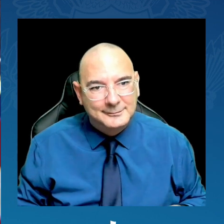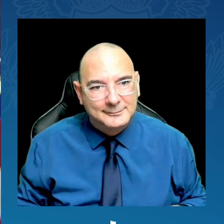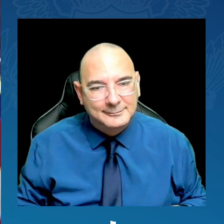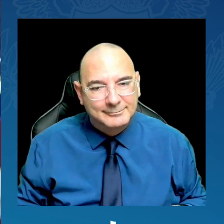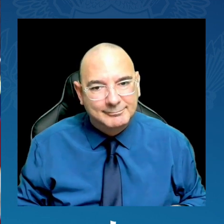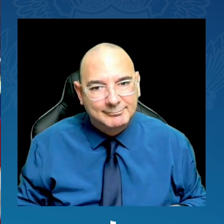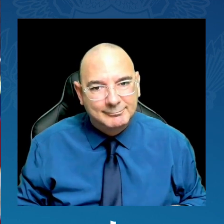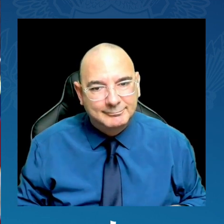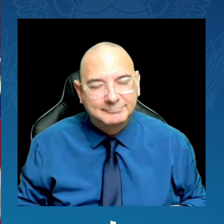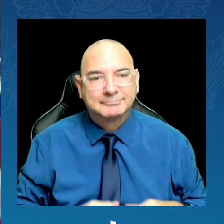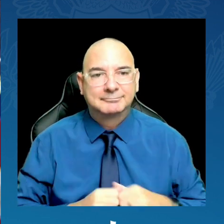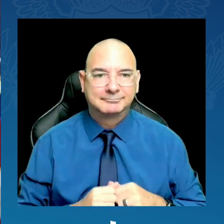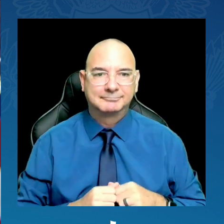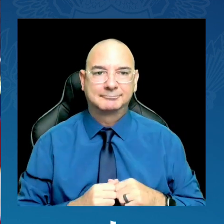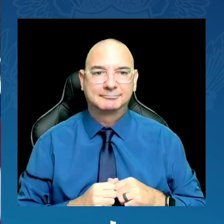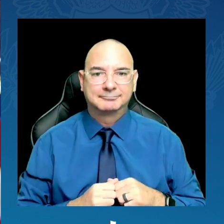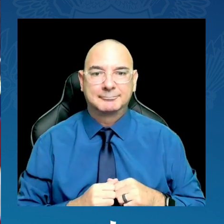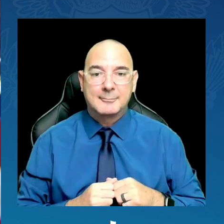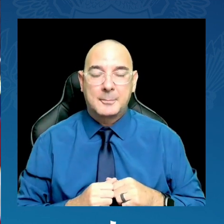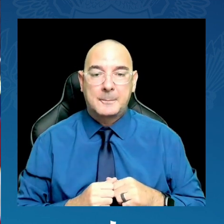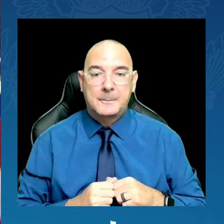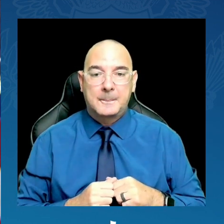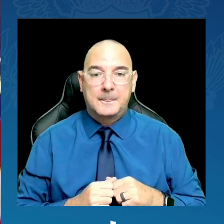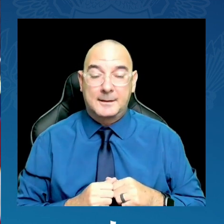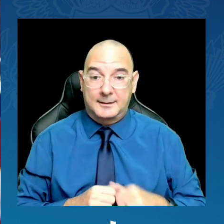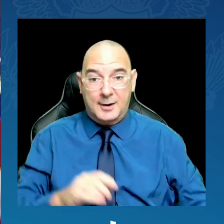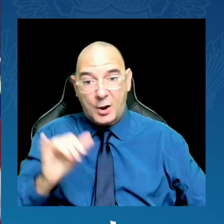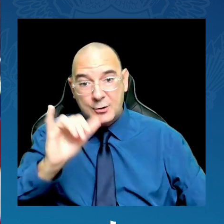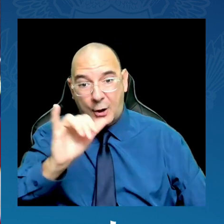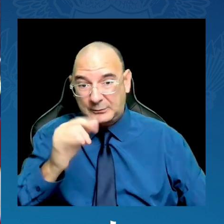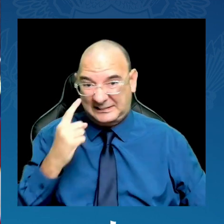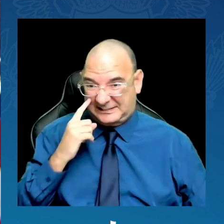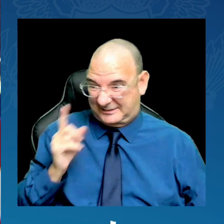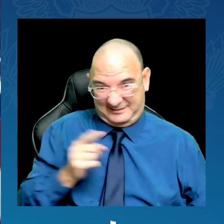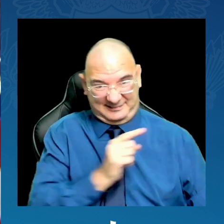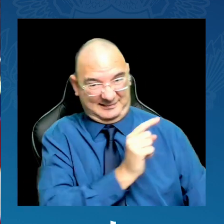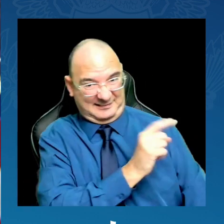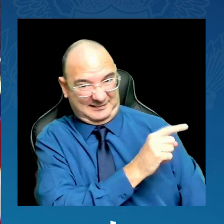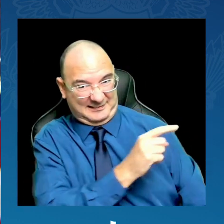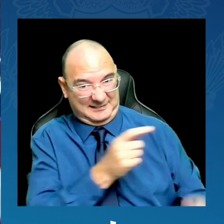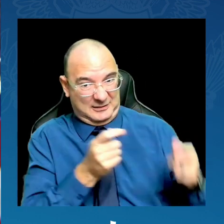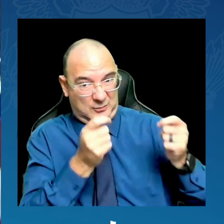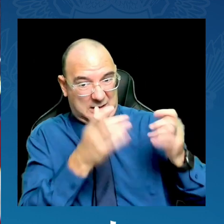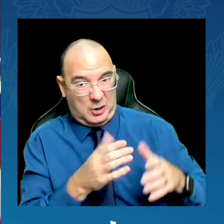And as Madam Director mentioned, the -- it will include the first woman and person of color.